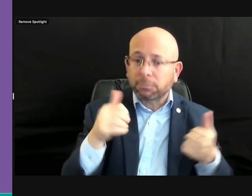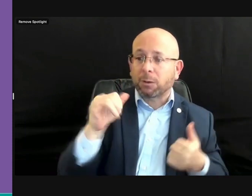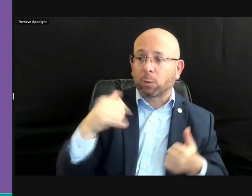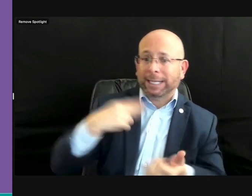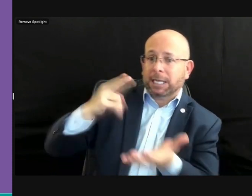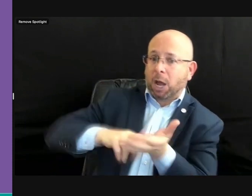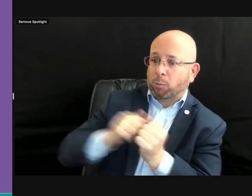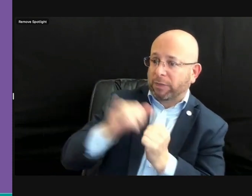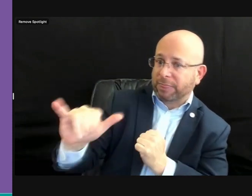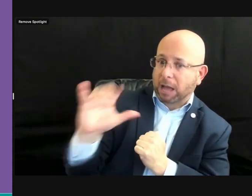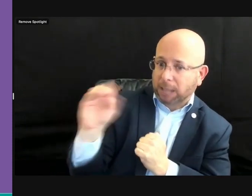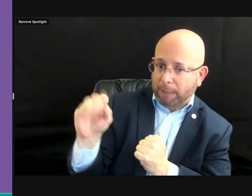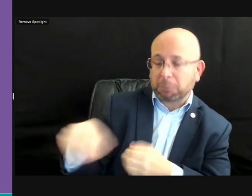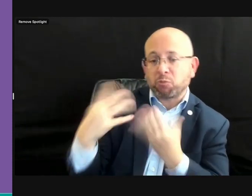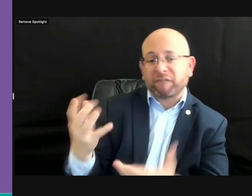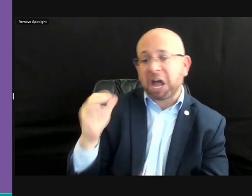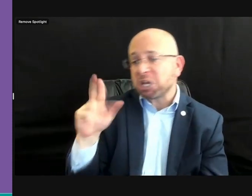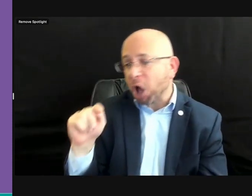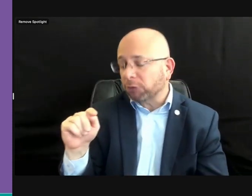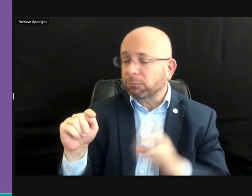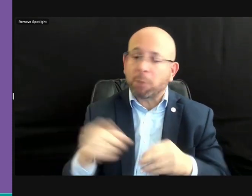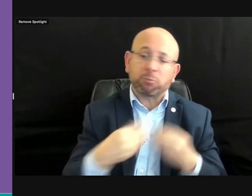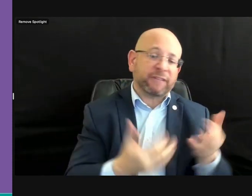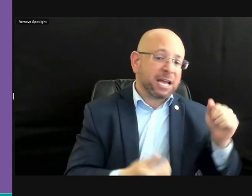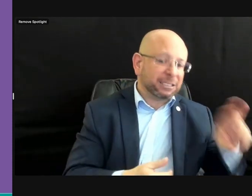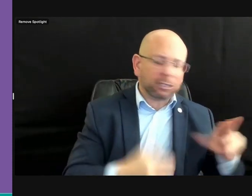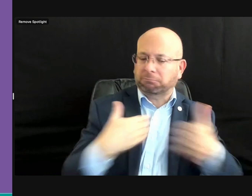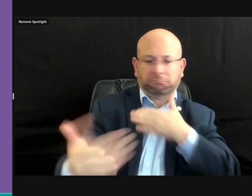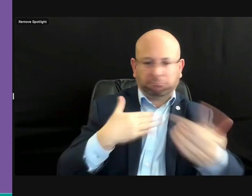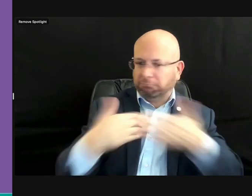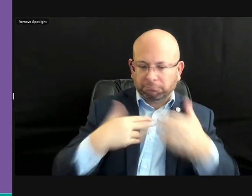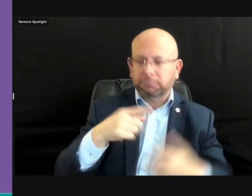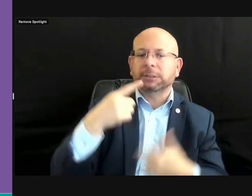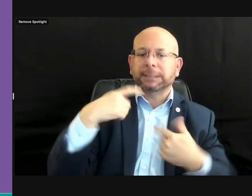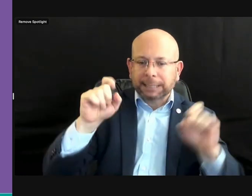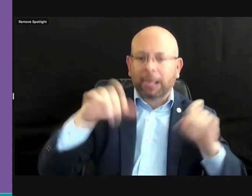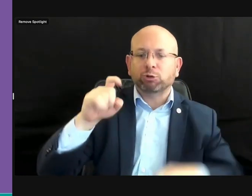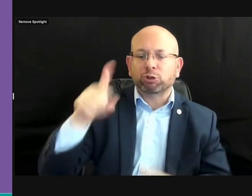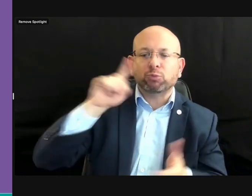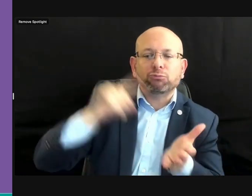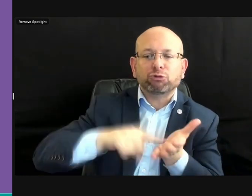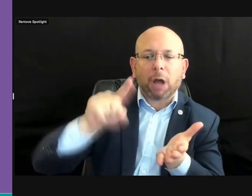If you contract with a company that provides CART or some type of automated speech recognition,